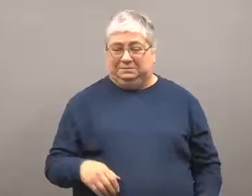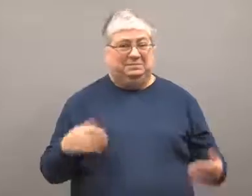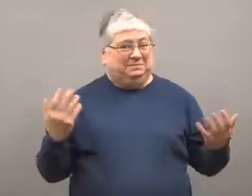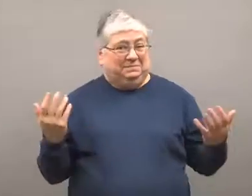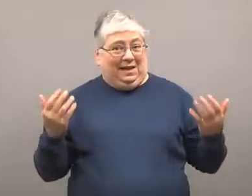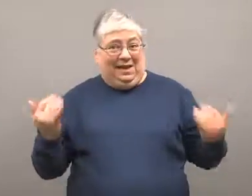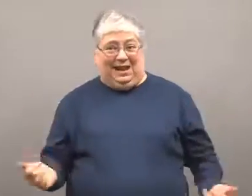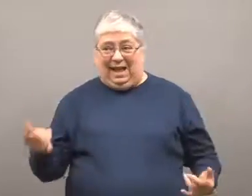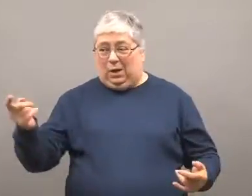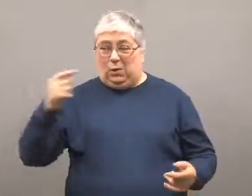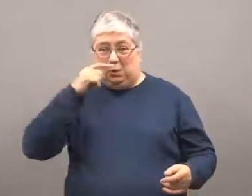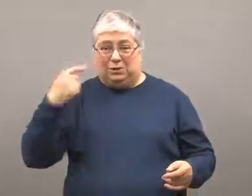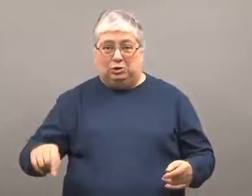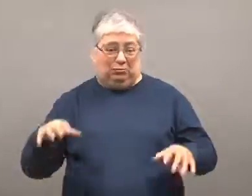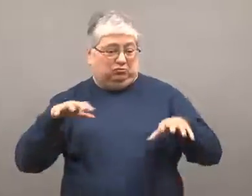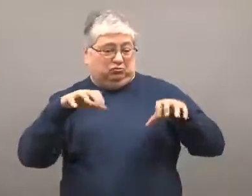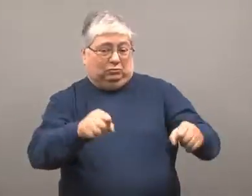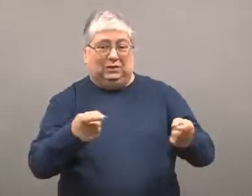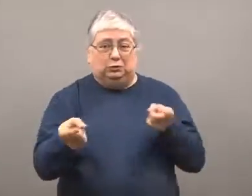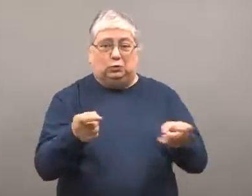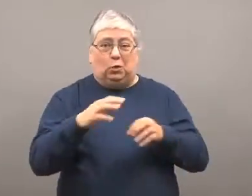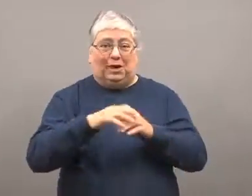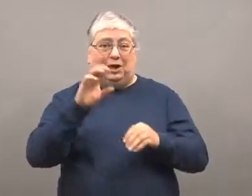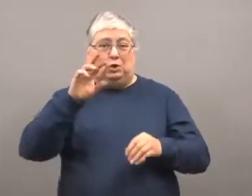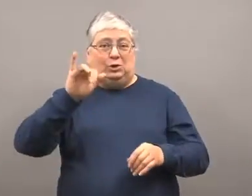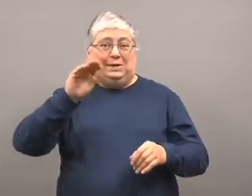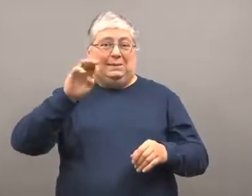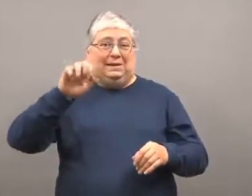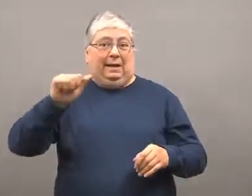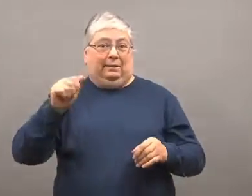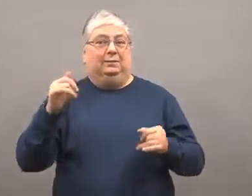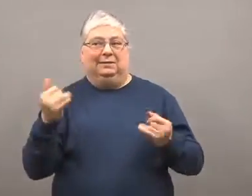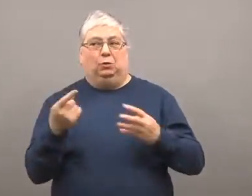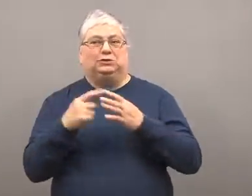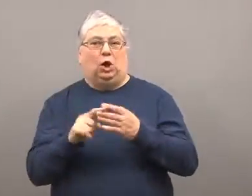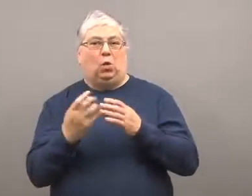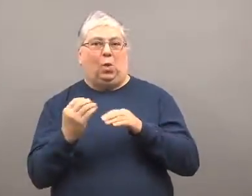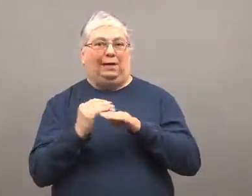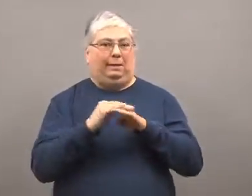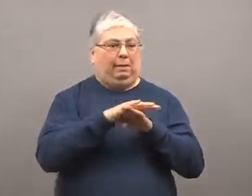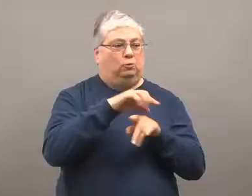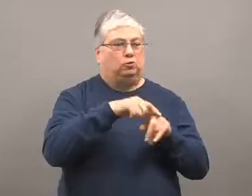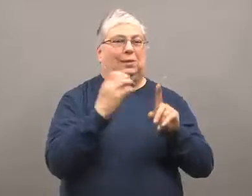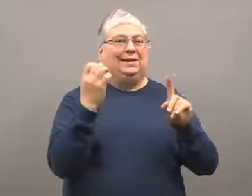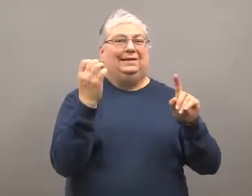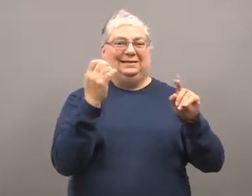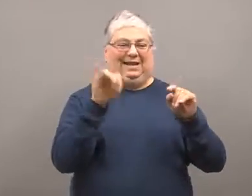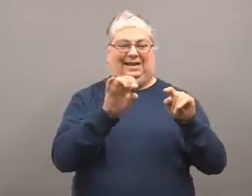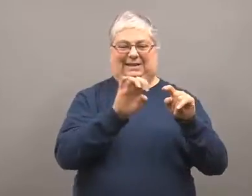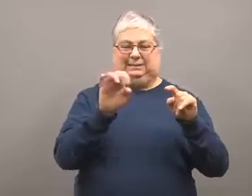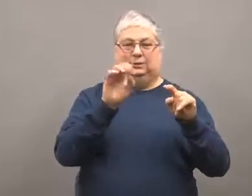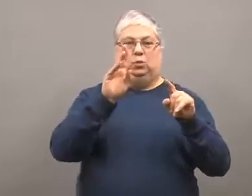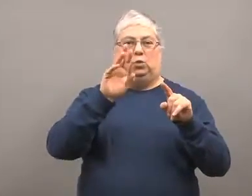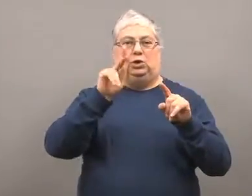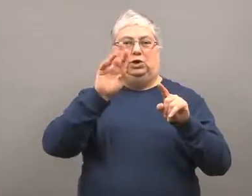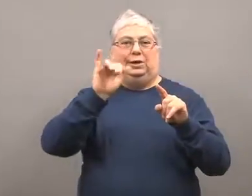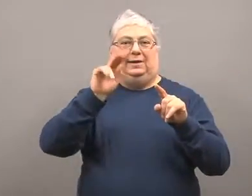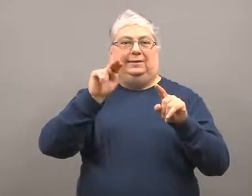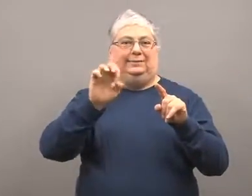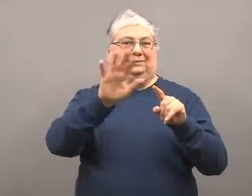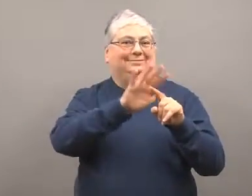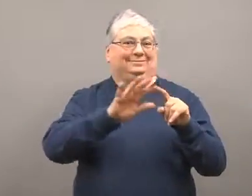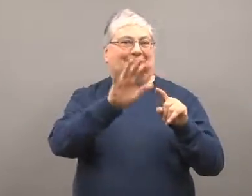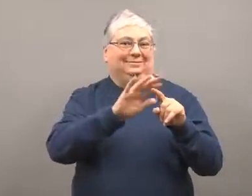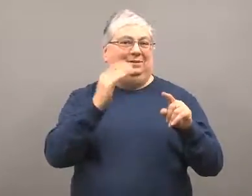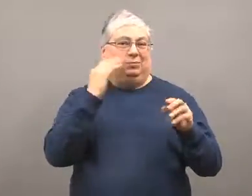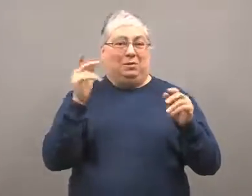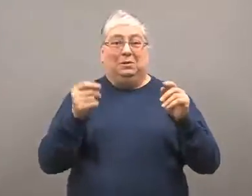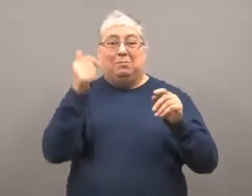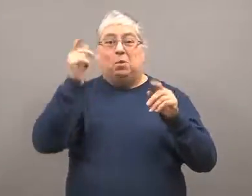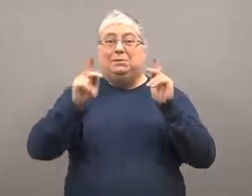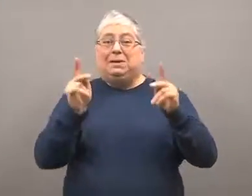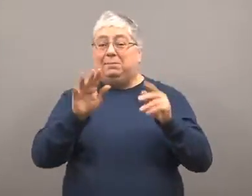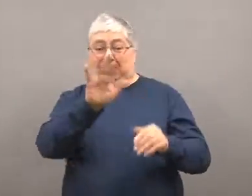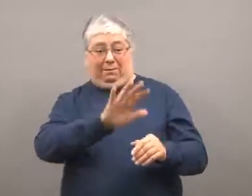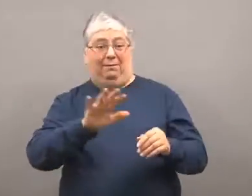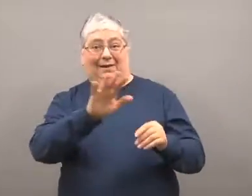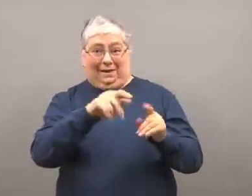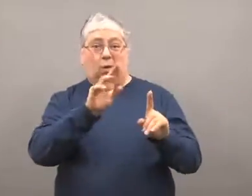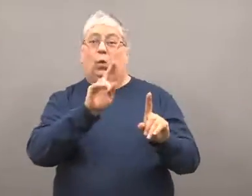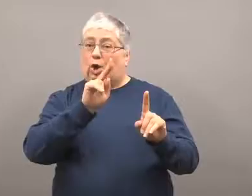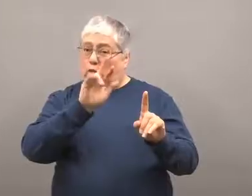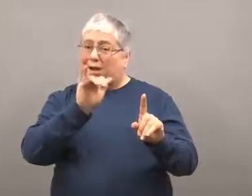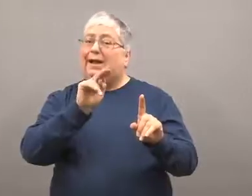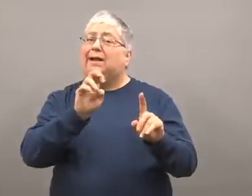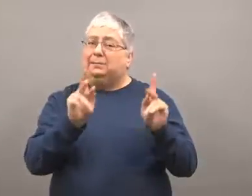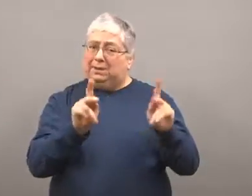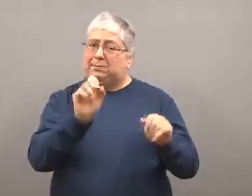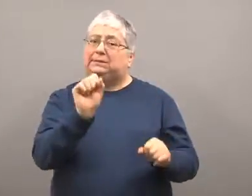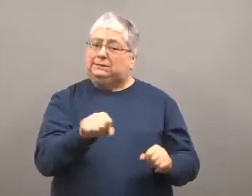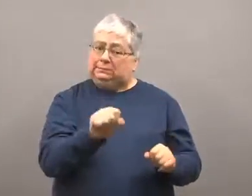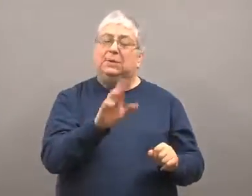Now that Russia has seized control of Crimea, it's looking at Eastern Ukraine.